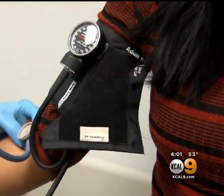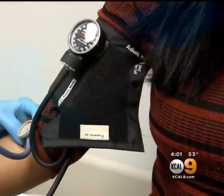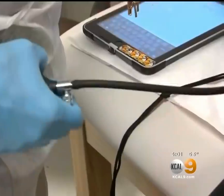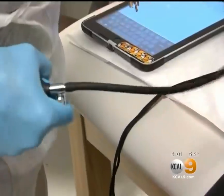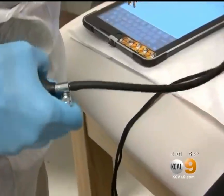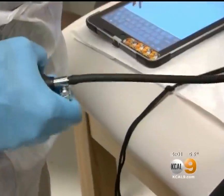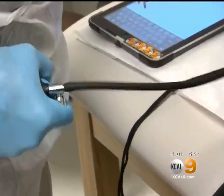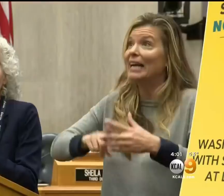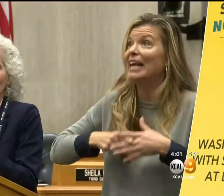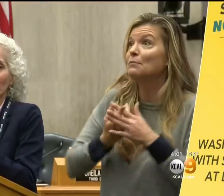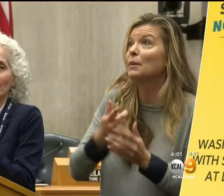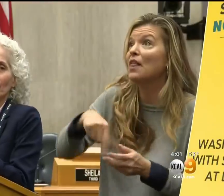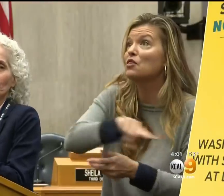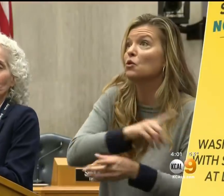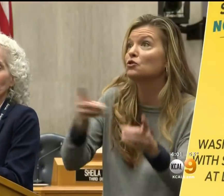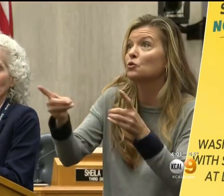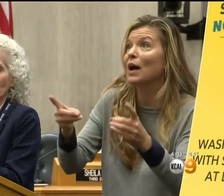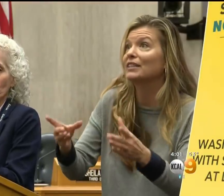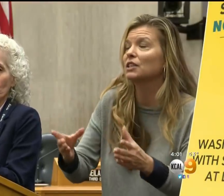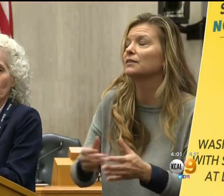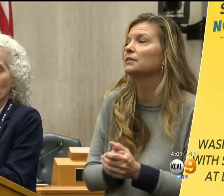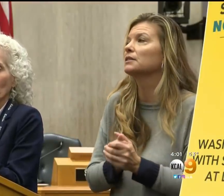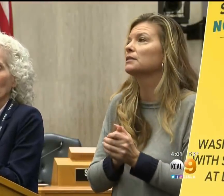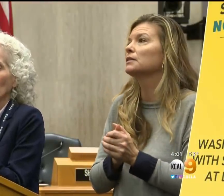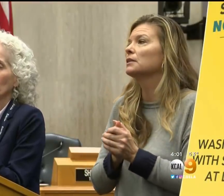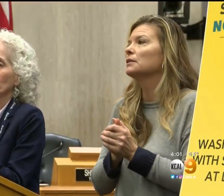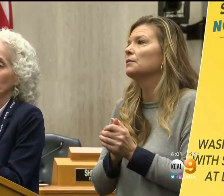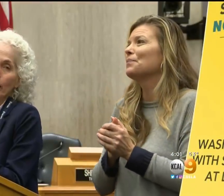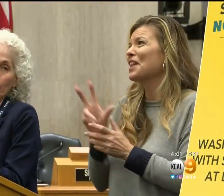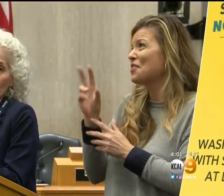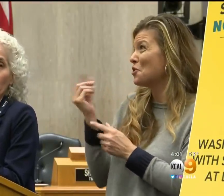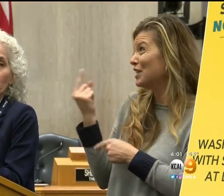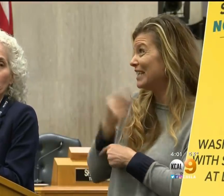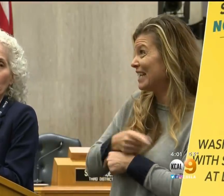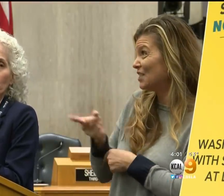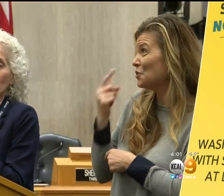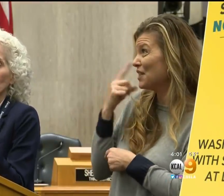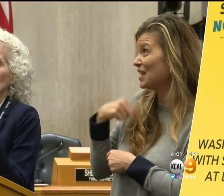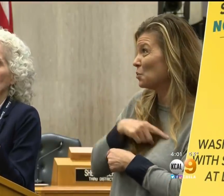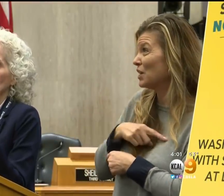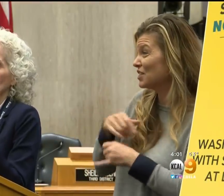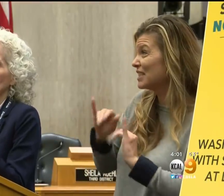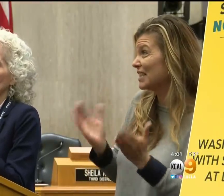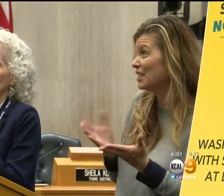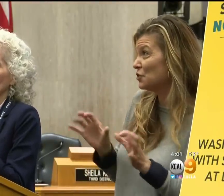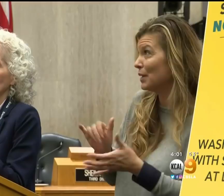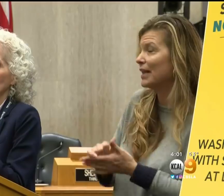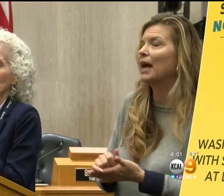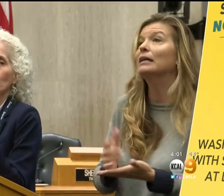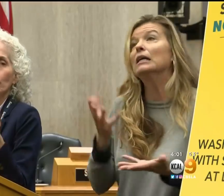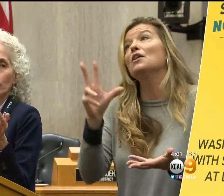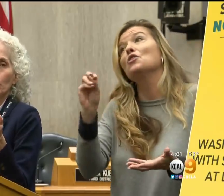AT THIS PRESS BRIEFING TO ANNOUNCE THESE DRACONIAN EFFORTS THAT WILL CHANGE THE WAY WE LIVE